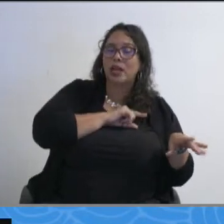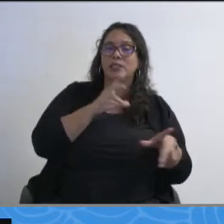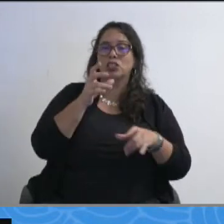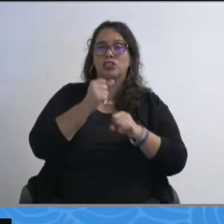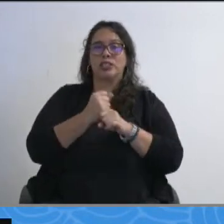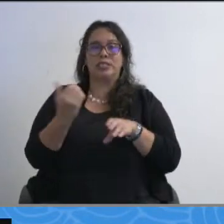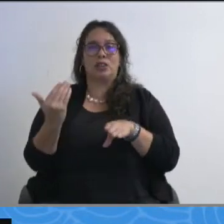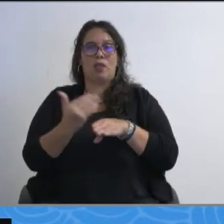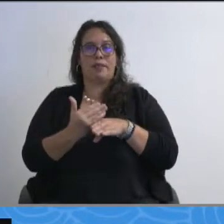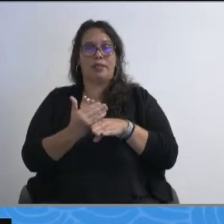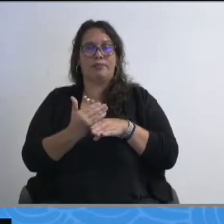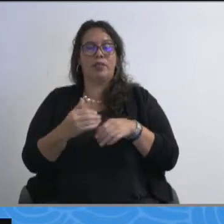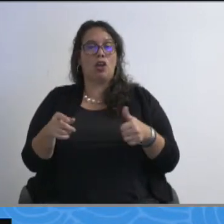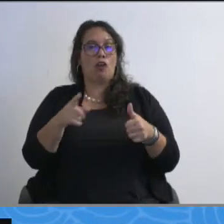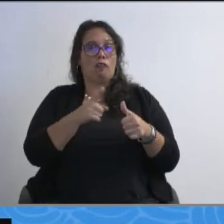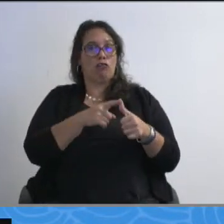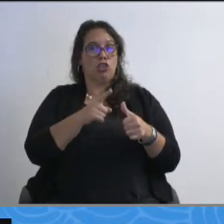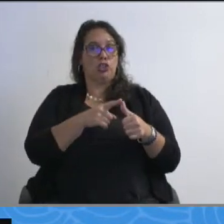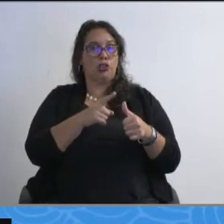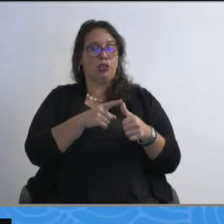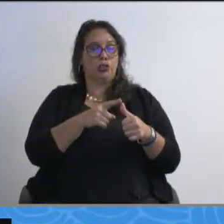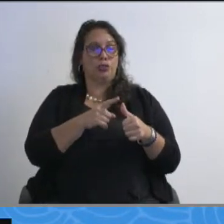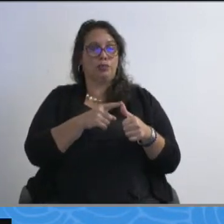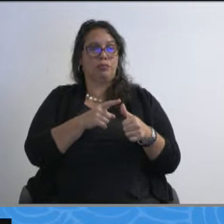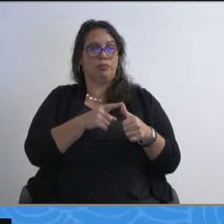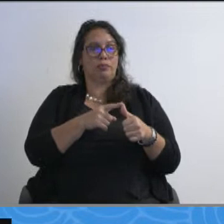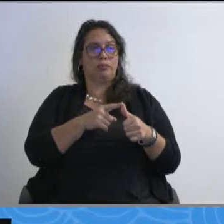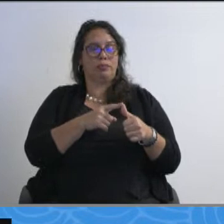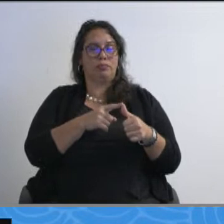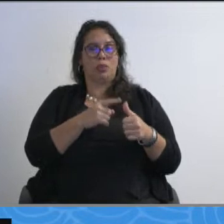So, the first thing would be is you would wait to be notified